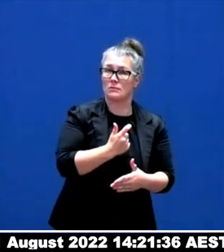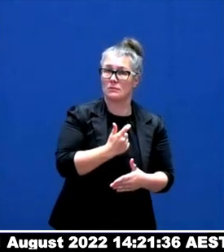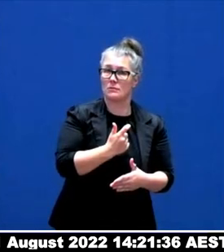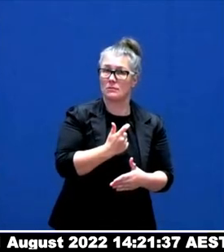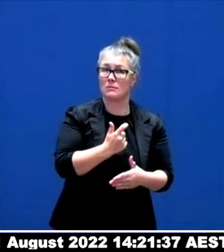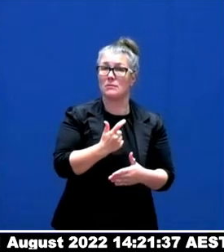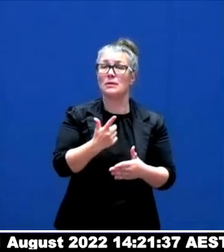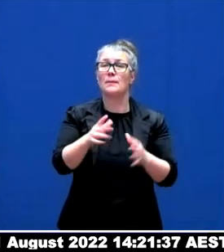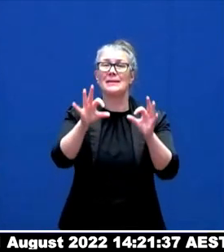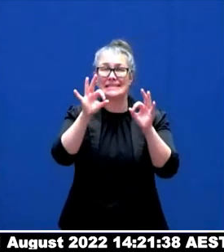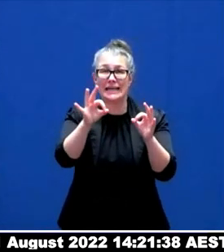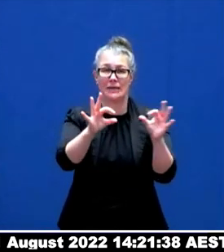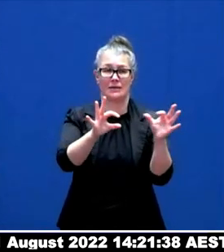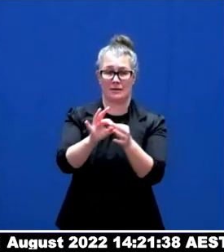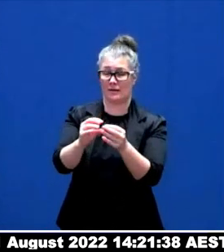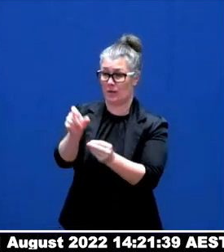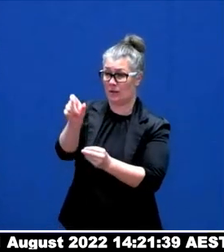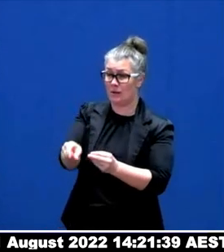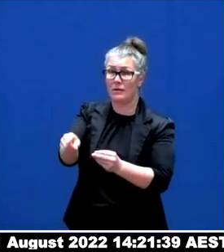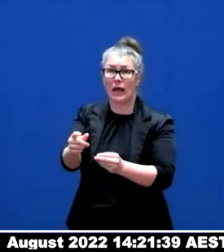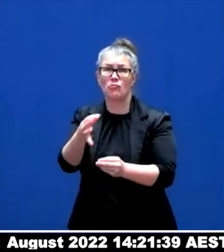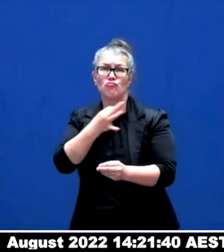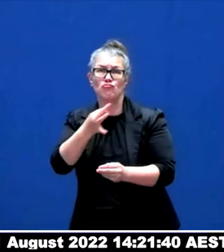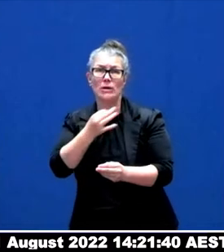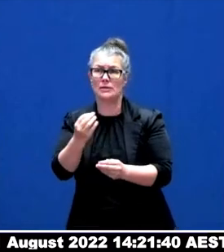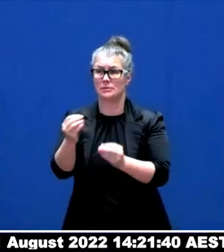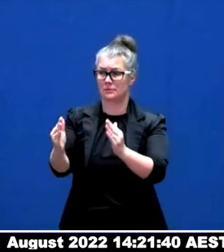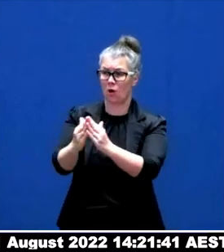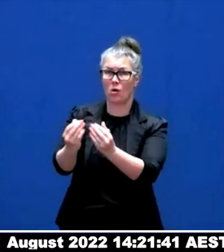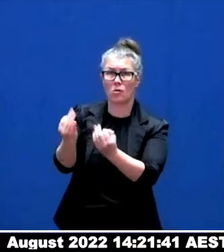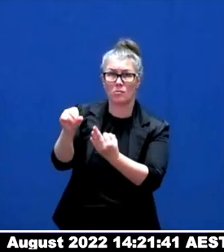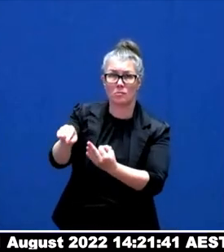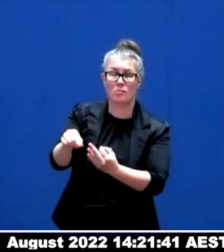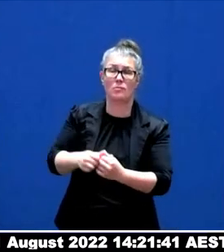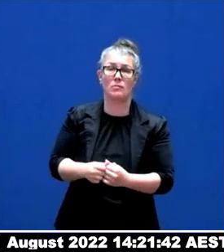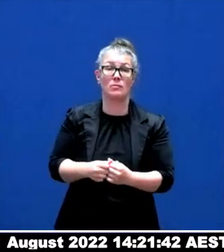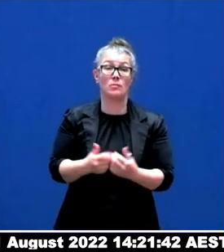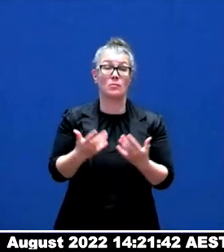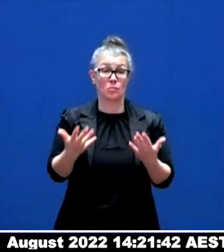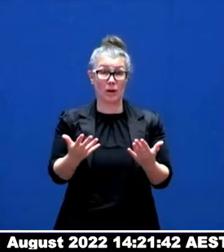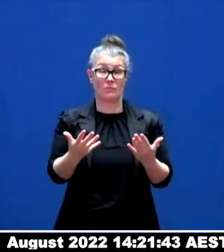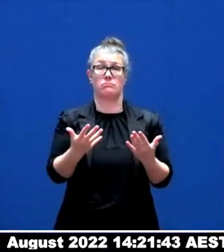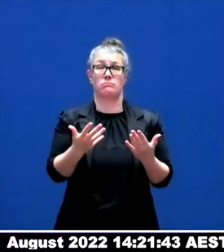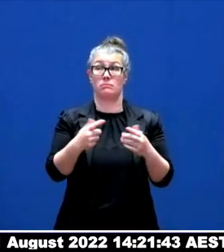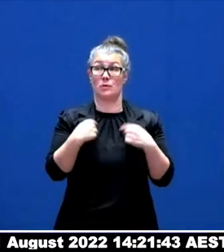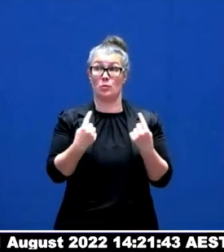So, if the agency made a determination that the support coordinator